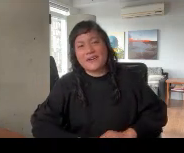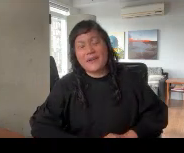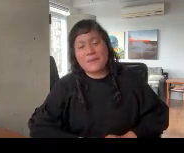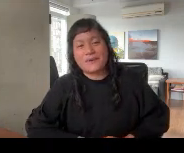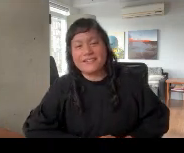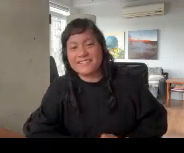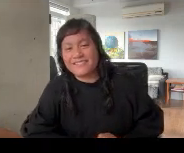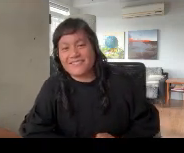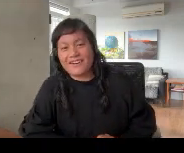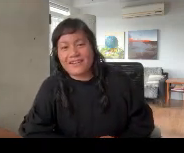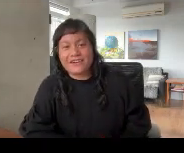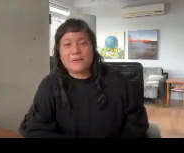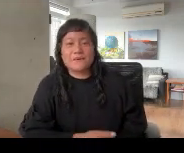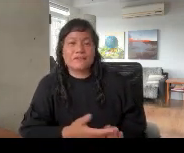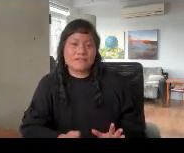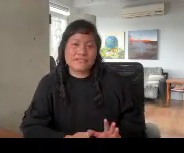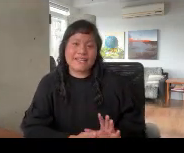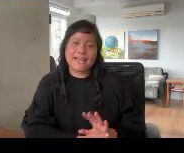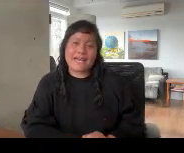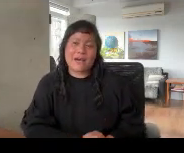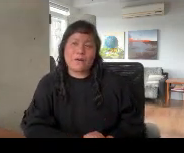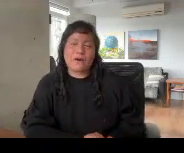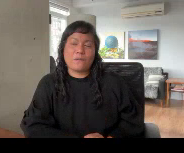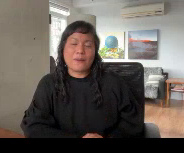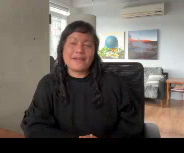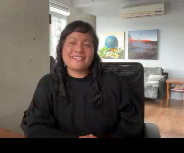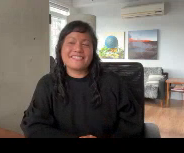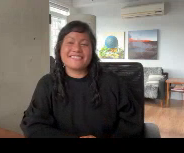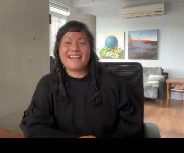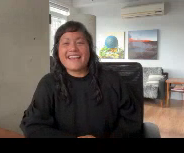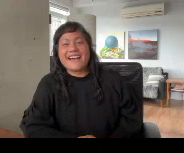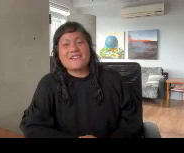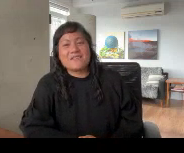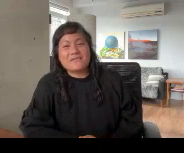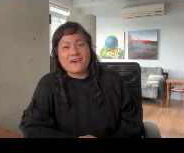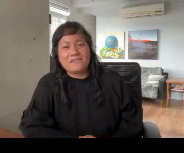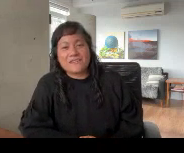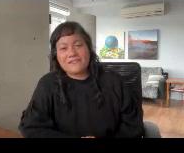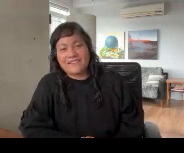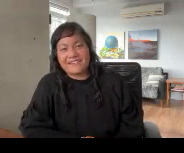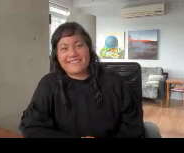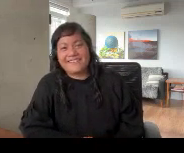I thought it might be neat to start here with a look at how our webpages have evolved over the